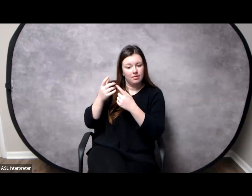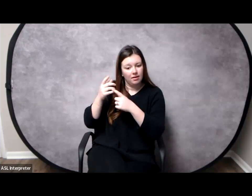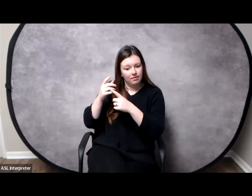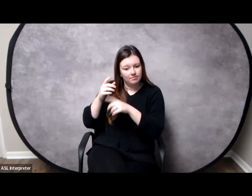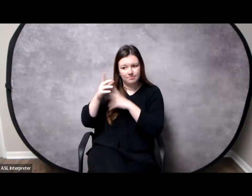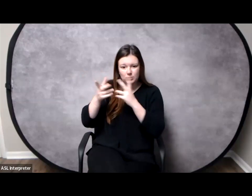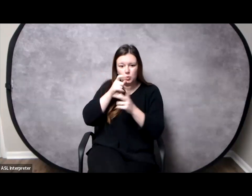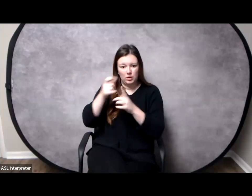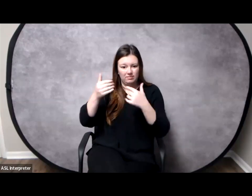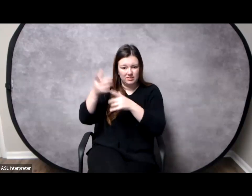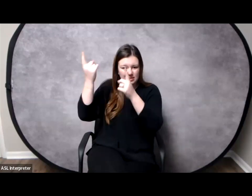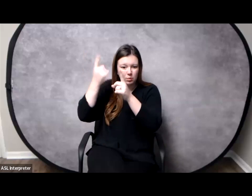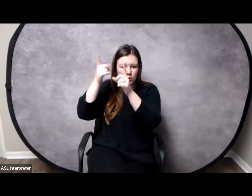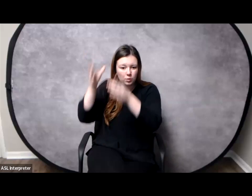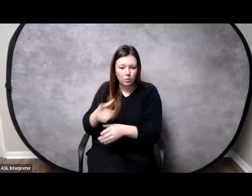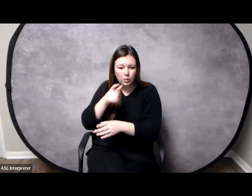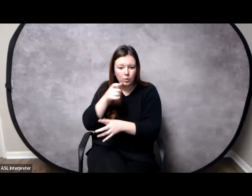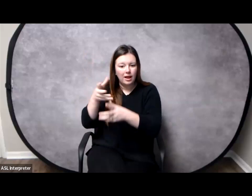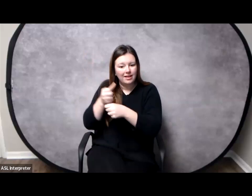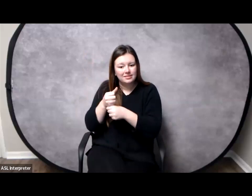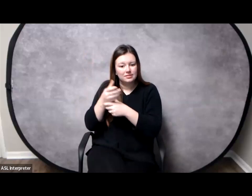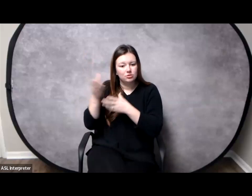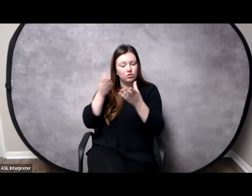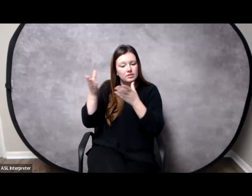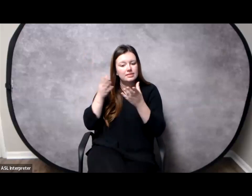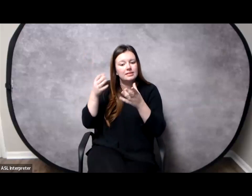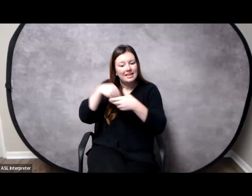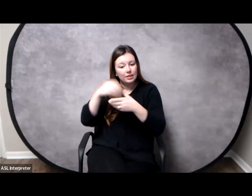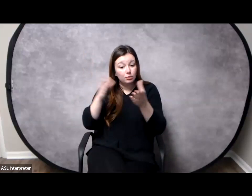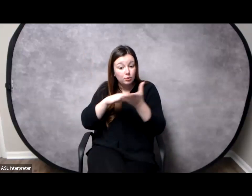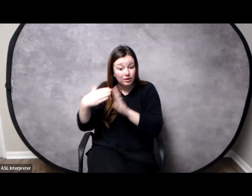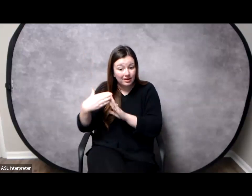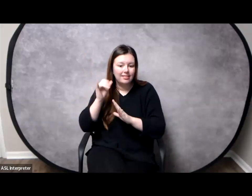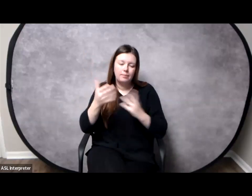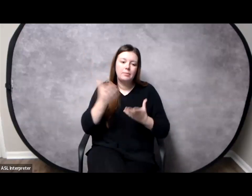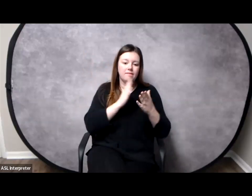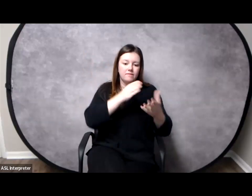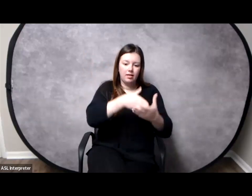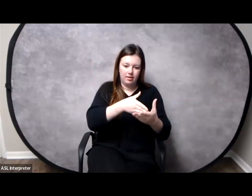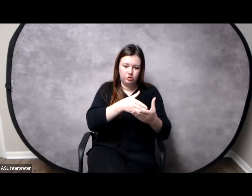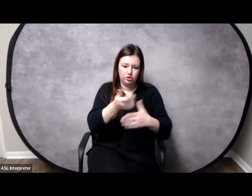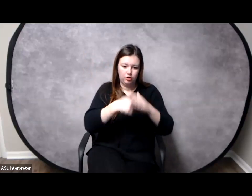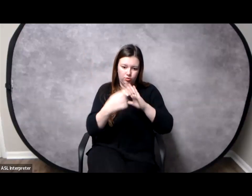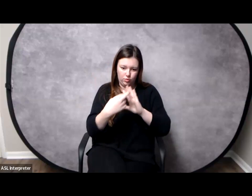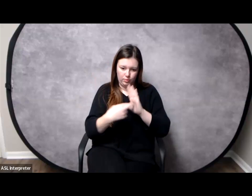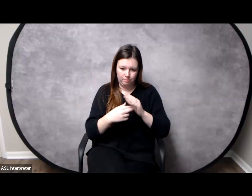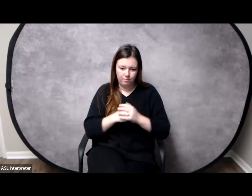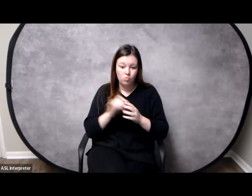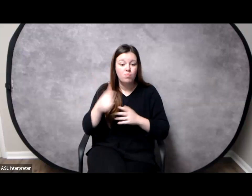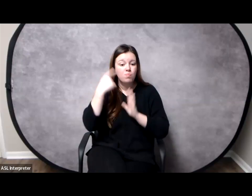section on integration. Other examples include failing to provide community based services that result in institutionalization